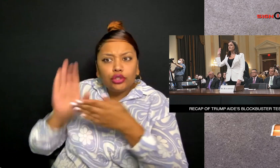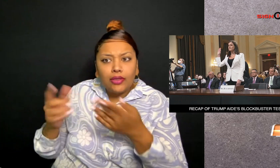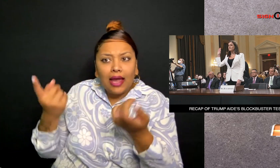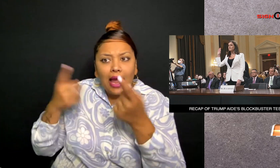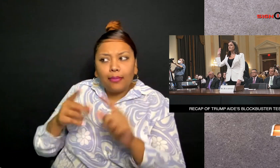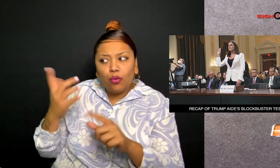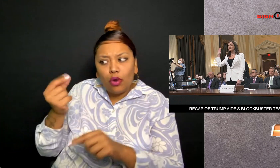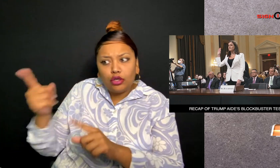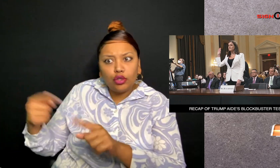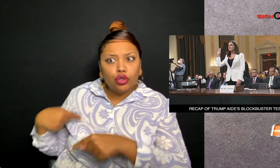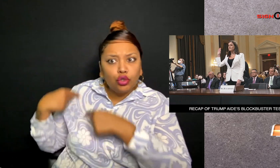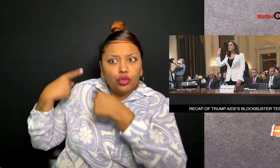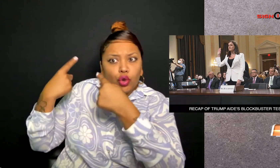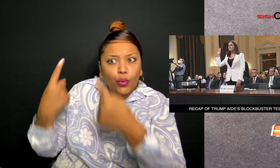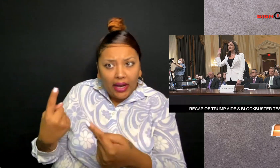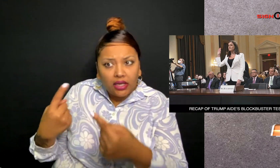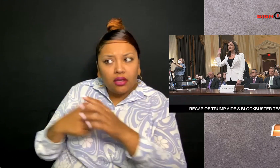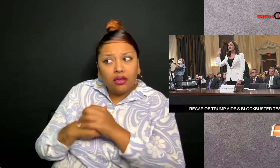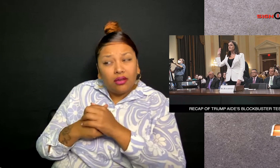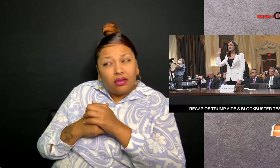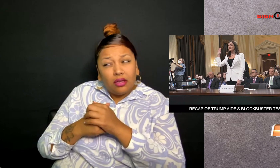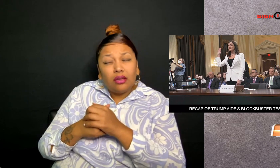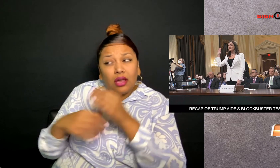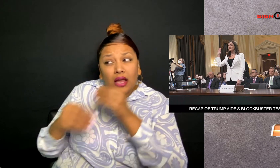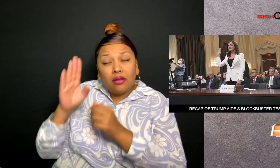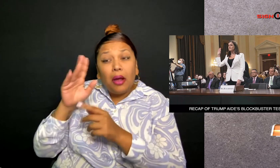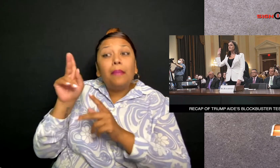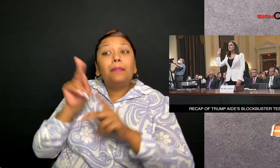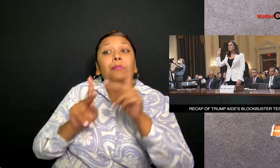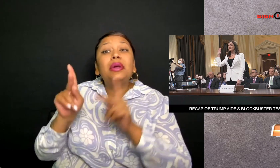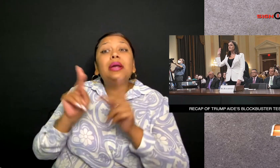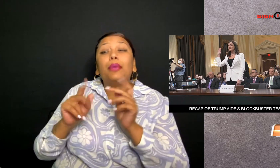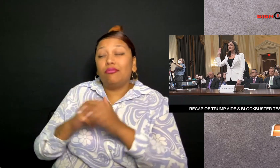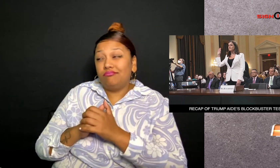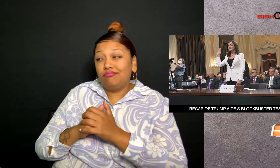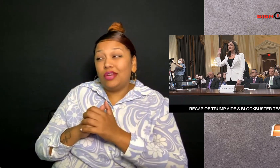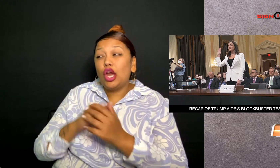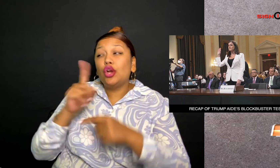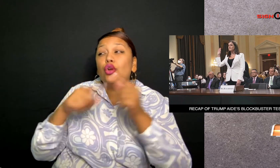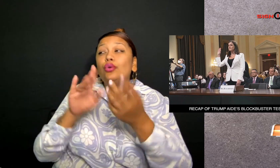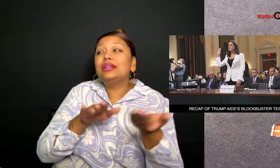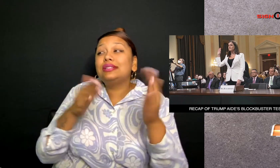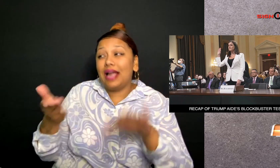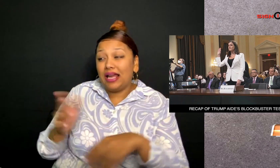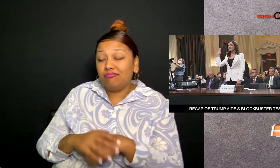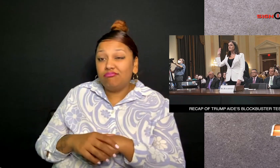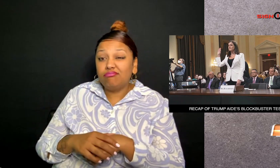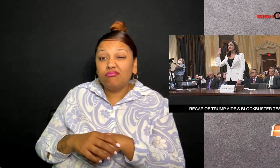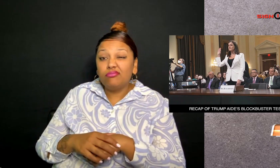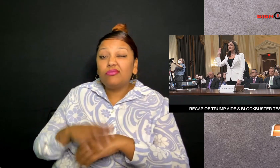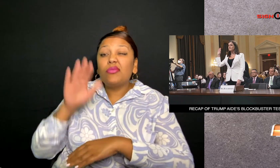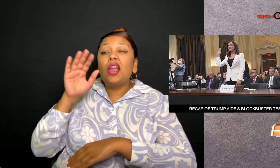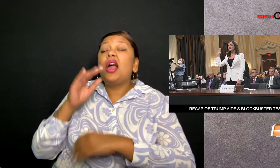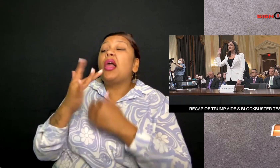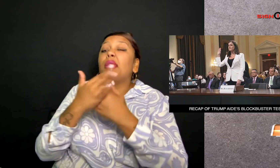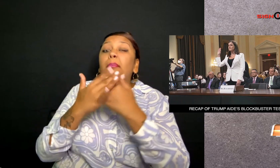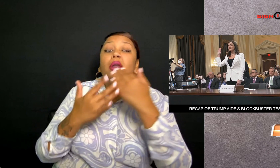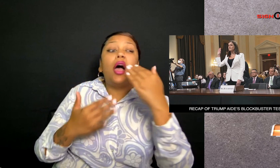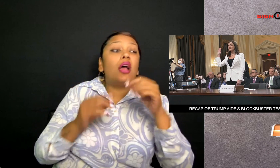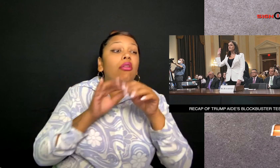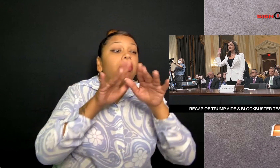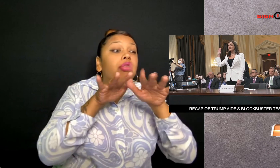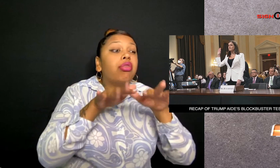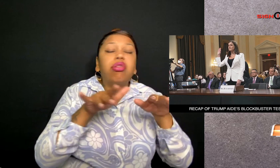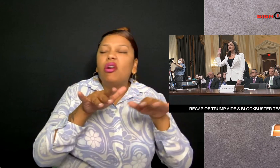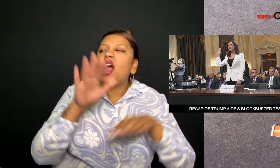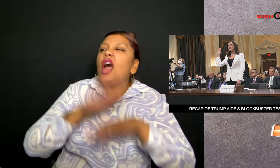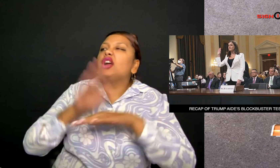of what he was doing and he added people are going to die and the blood is going to be